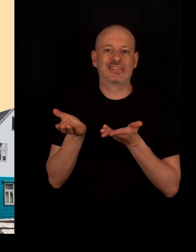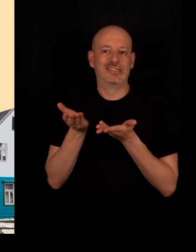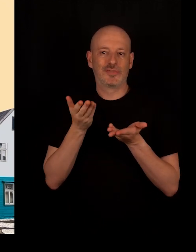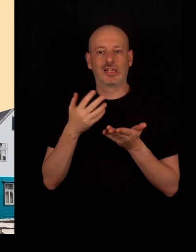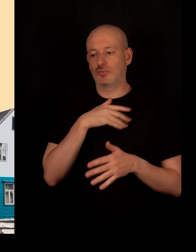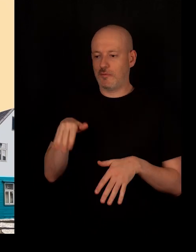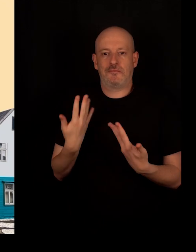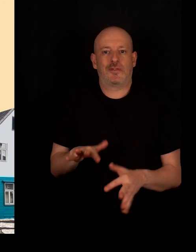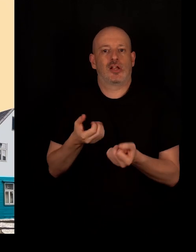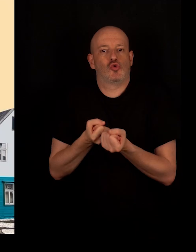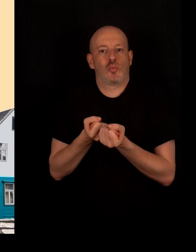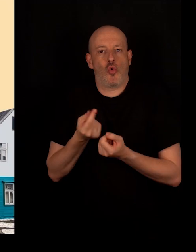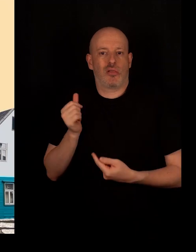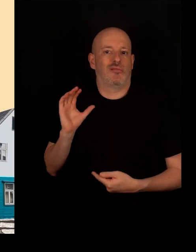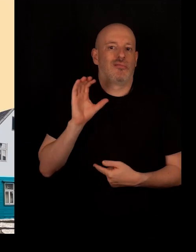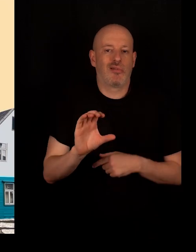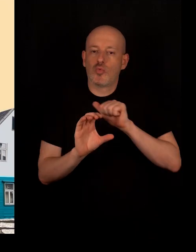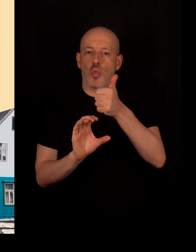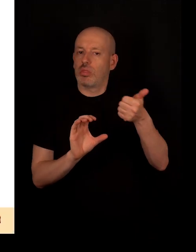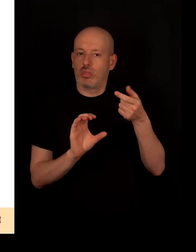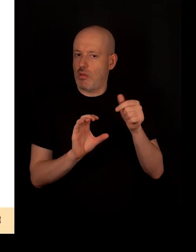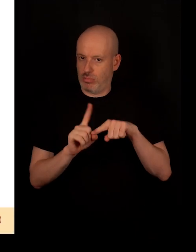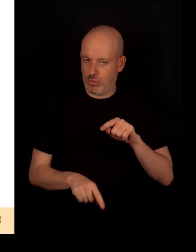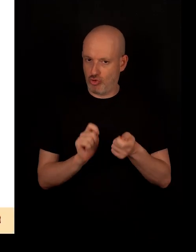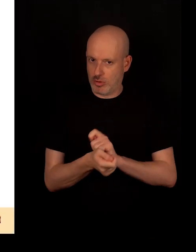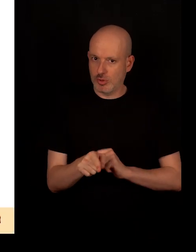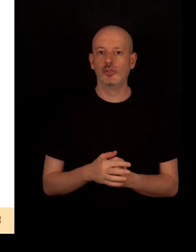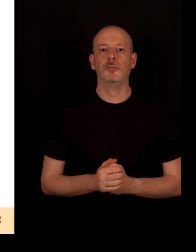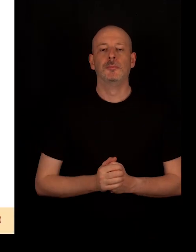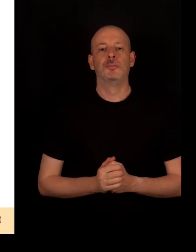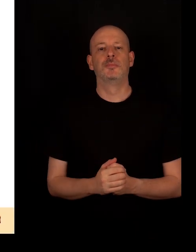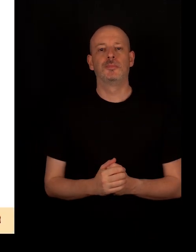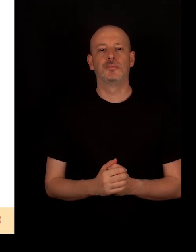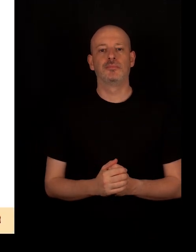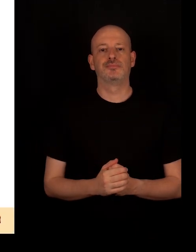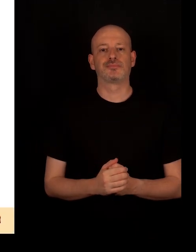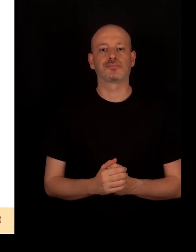services that we already support